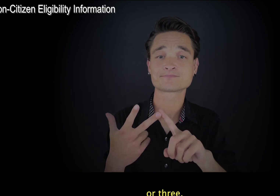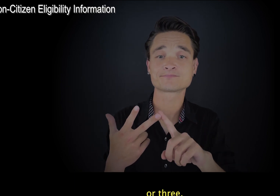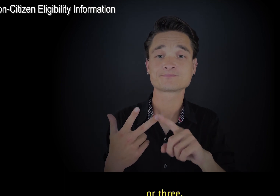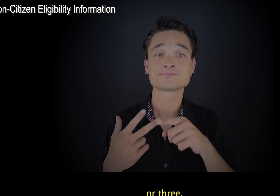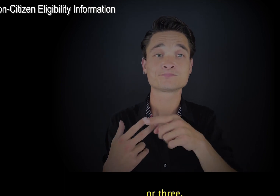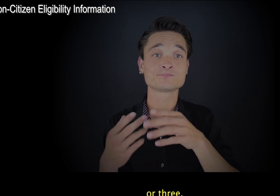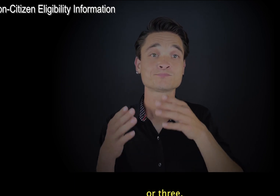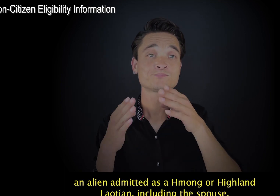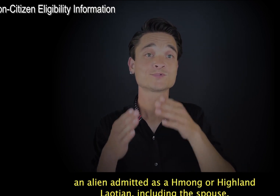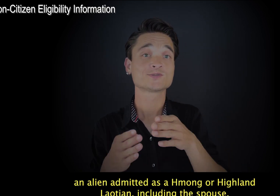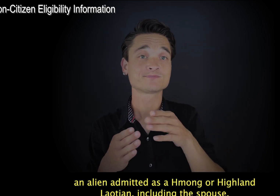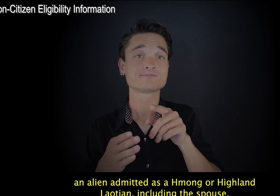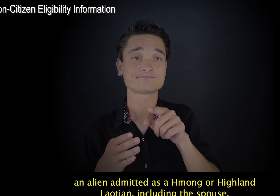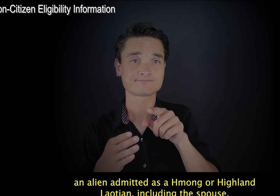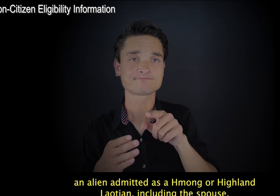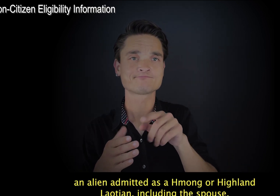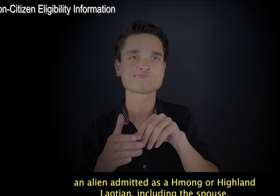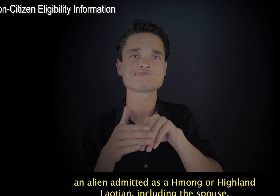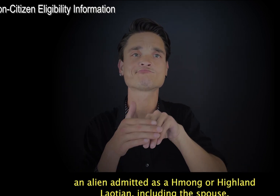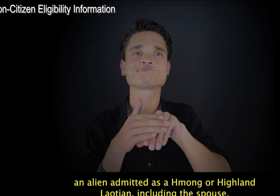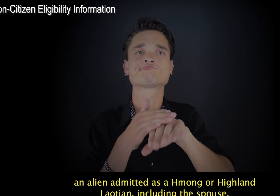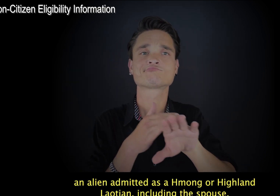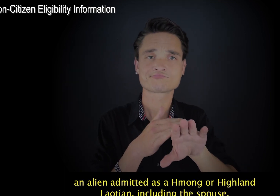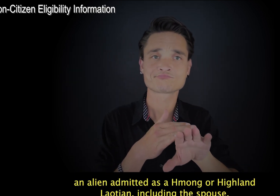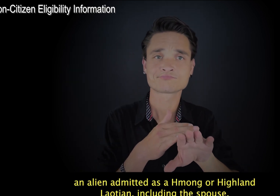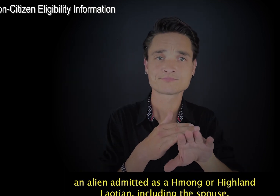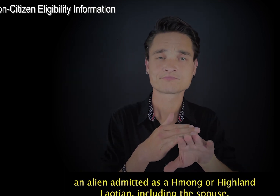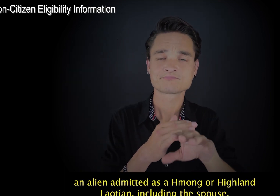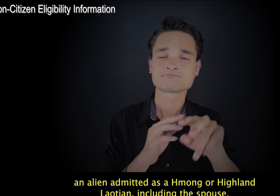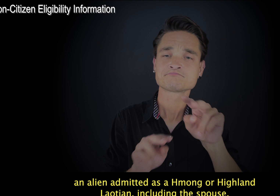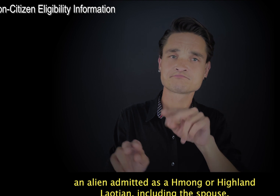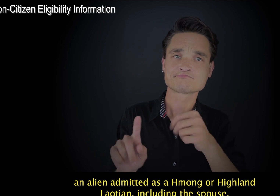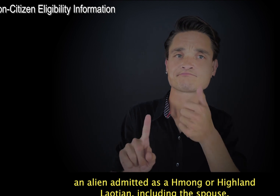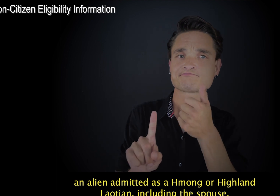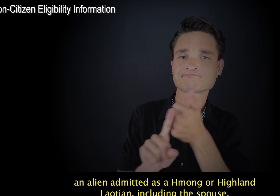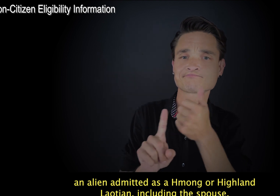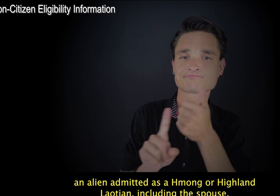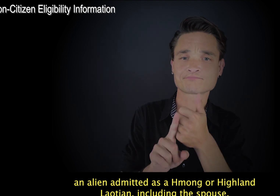or three, an alien admitted as a Hmong or Highland Laotian, including the spouse,